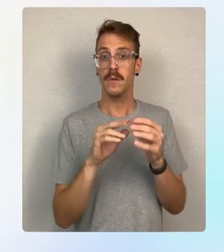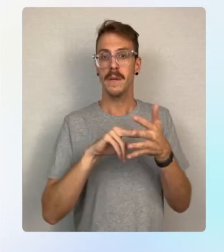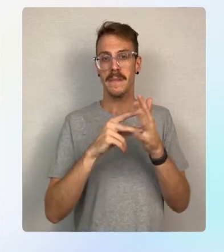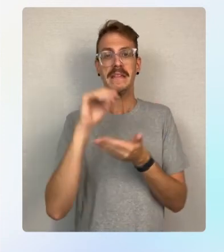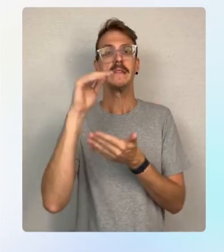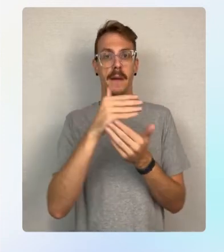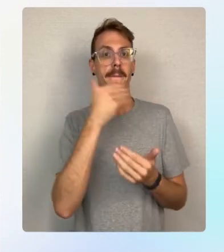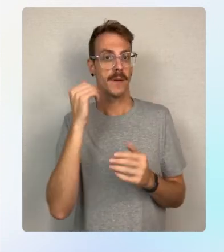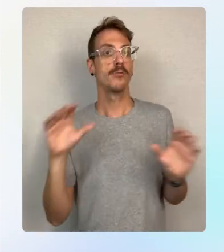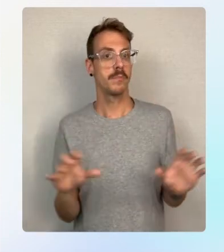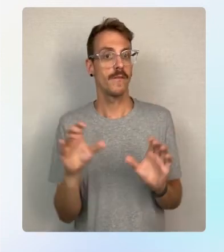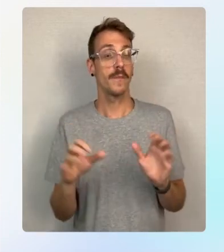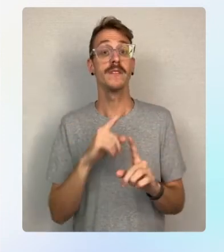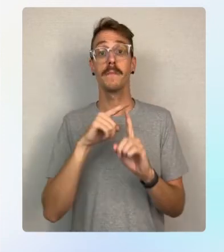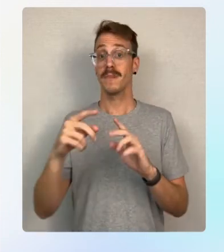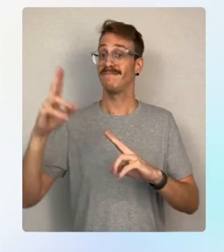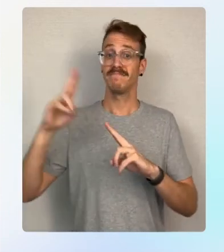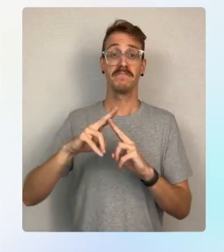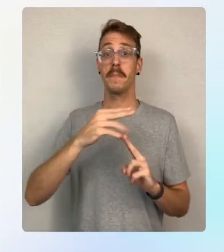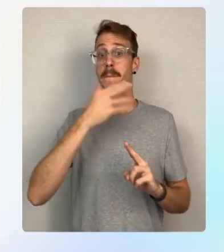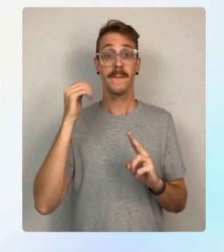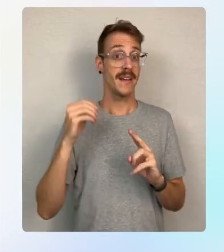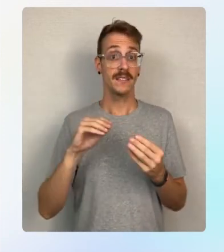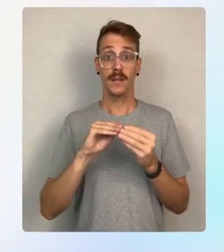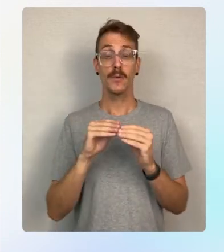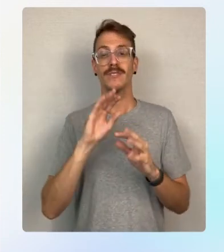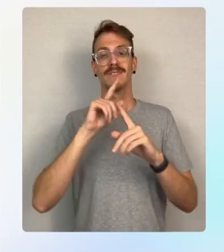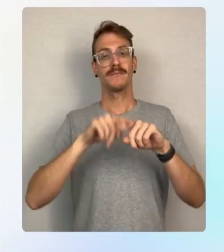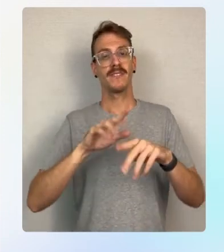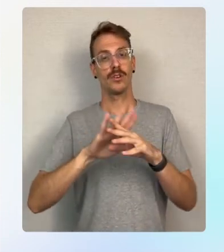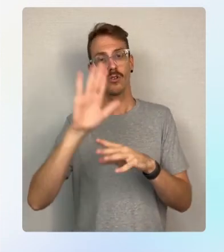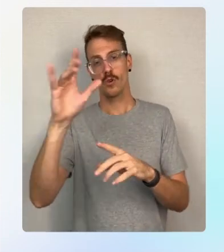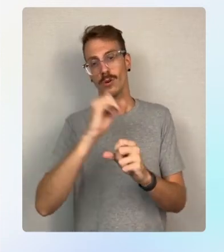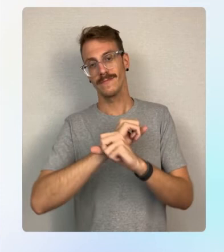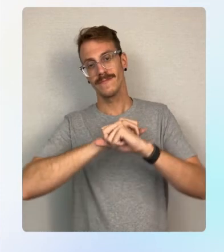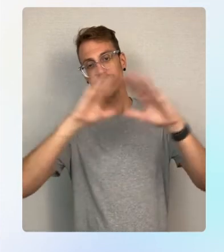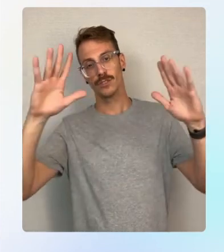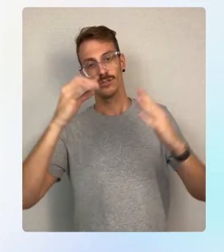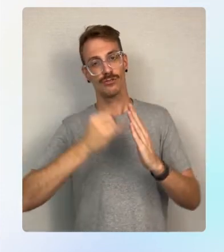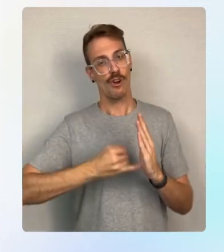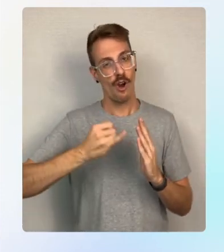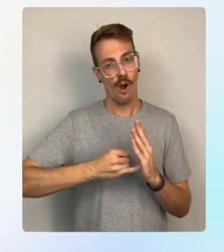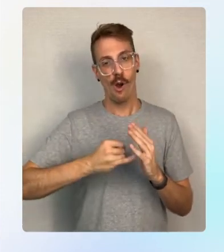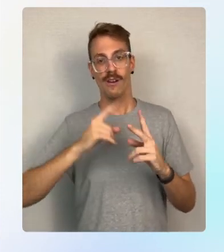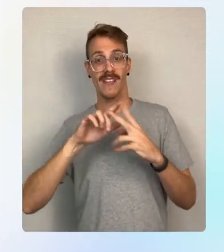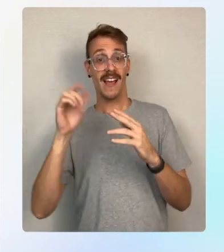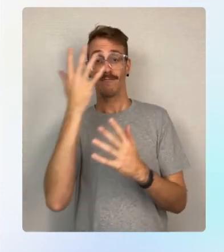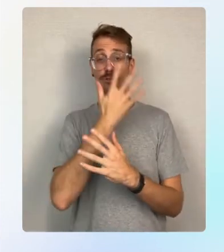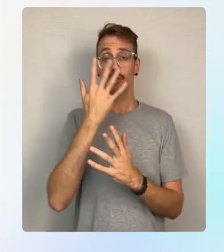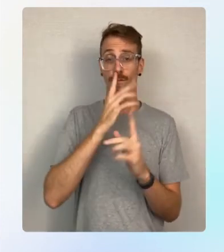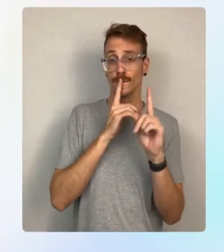with better performance, but the optimal value will depend on your artistic vision and aesthetic goals.